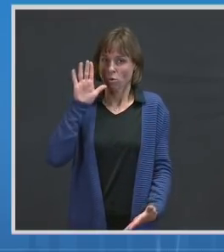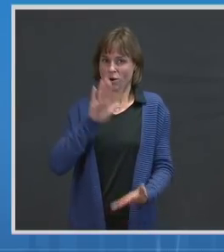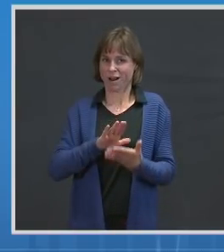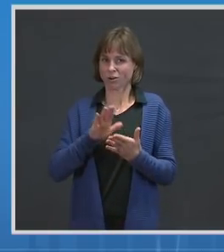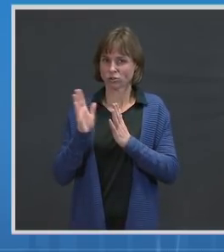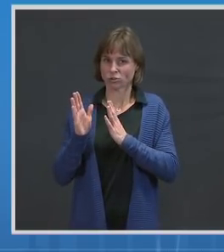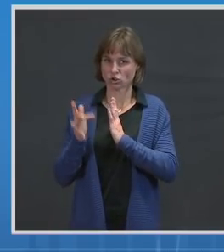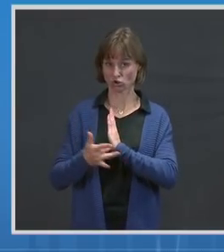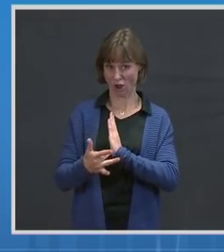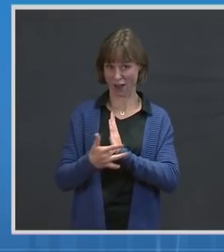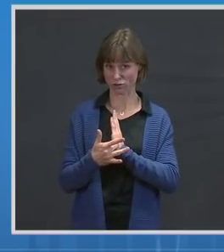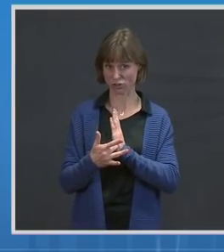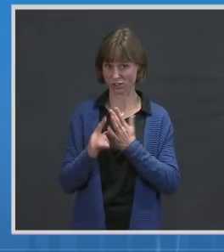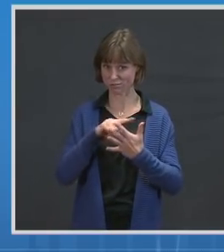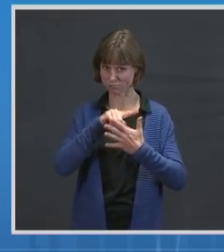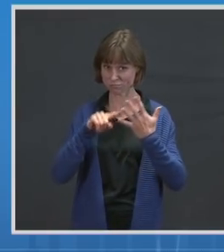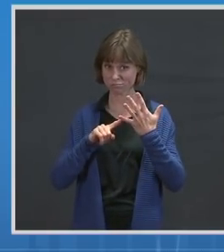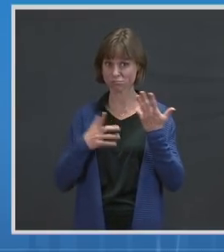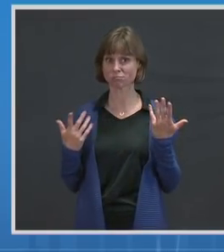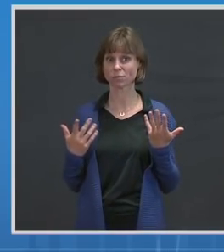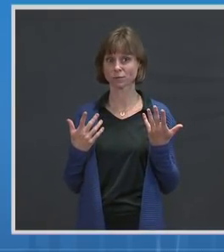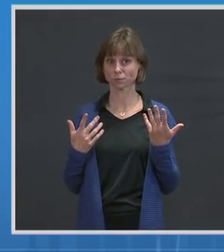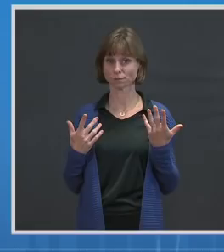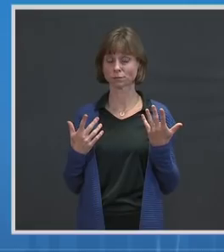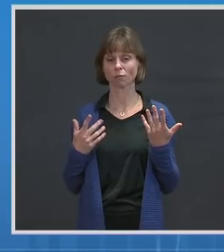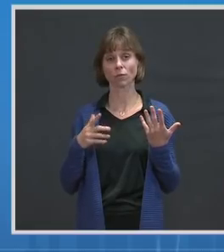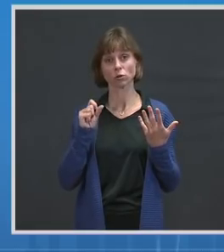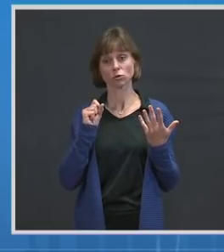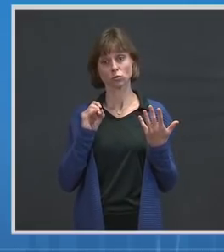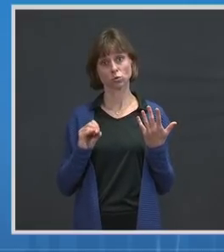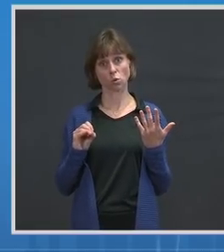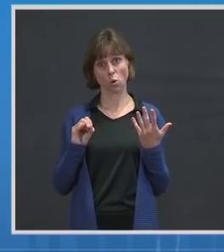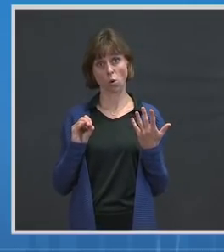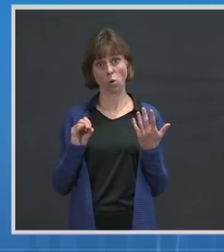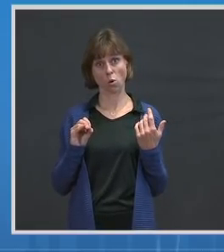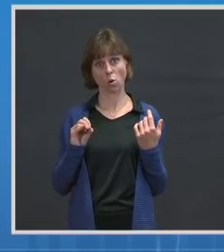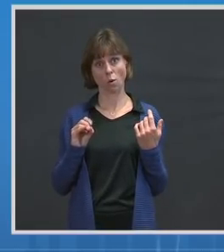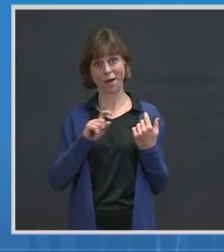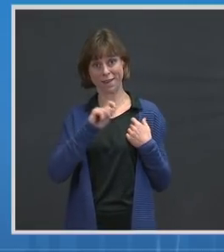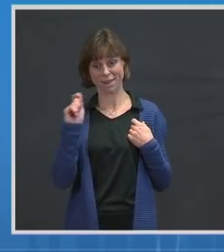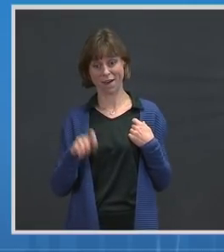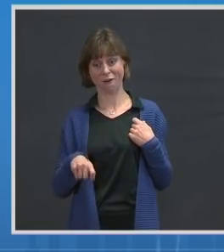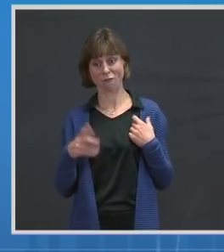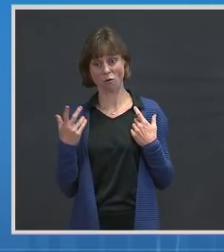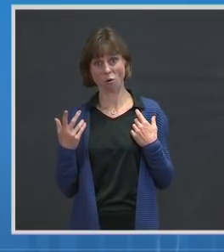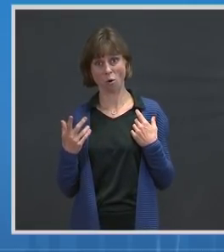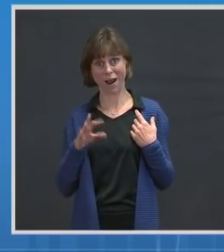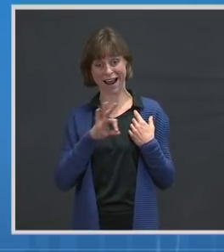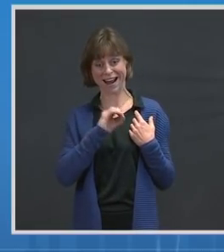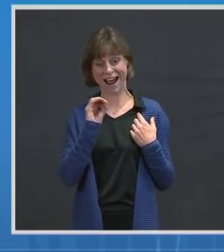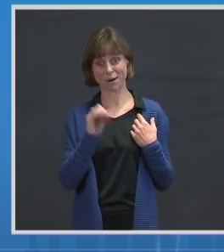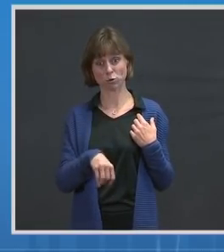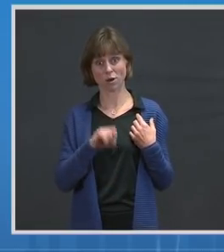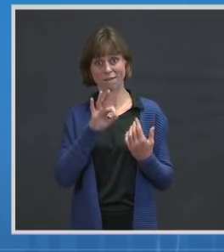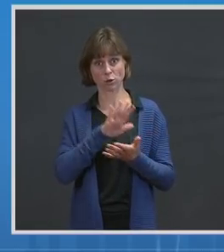with the cases coming down is that while 90 percent of jurisdictions were in the red zone last week when we spoke,